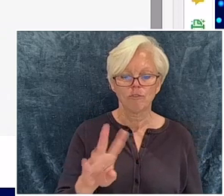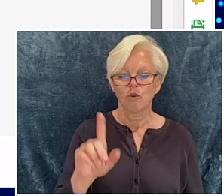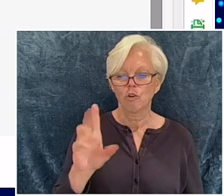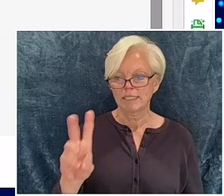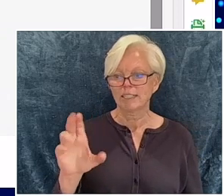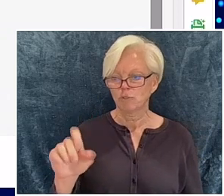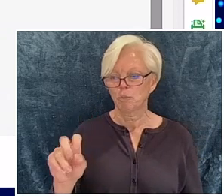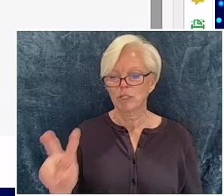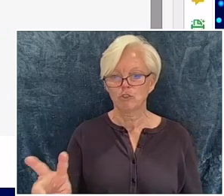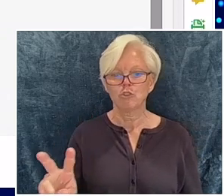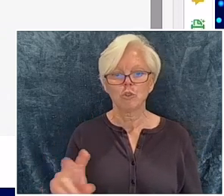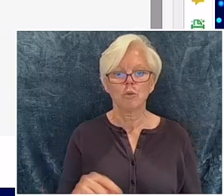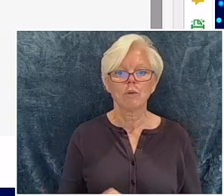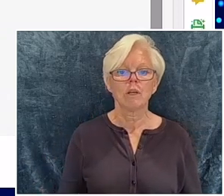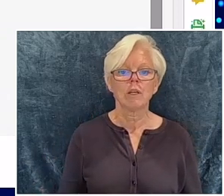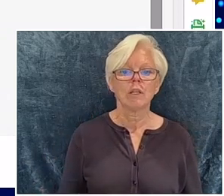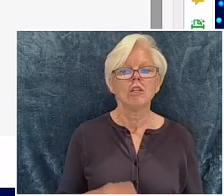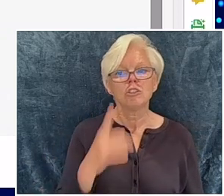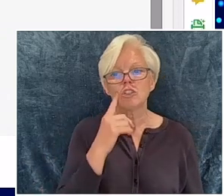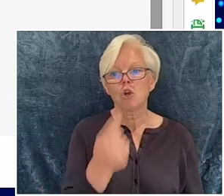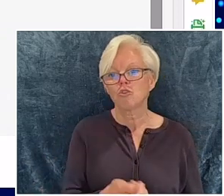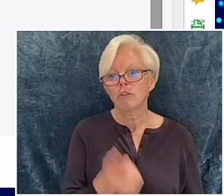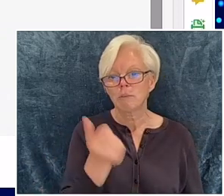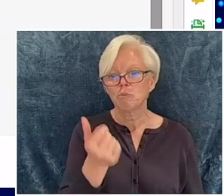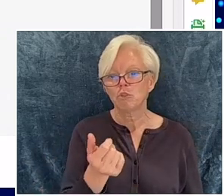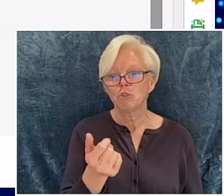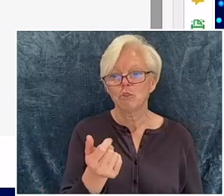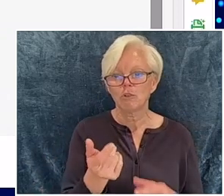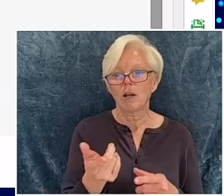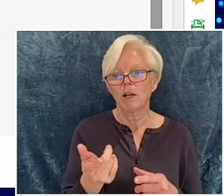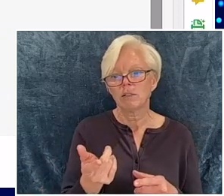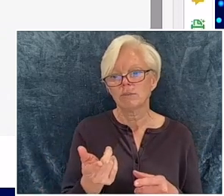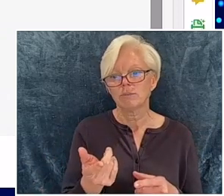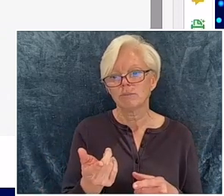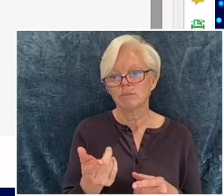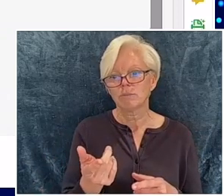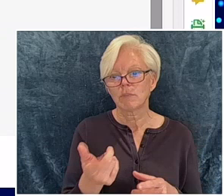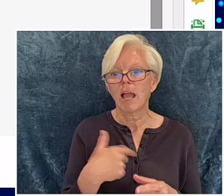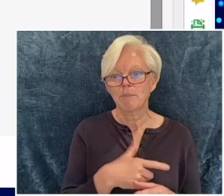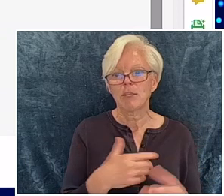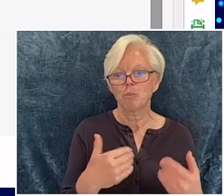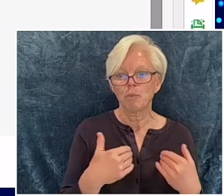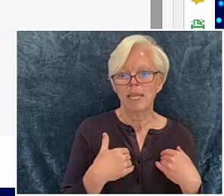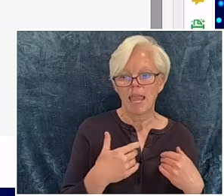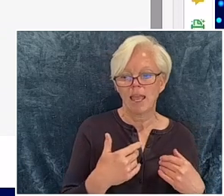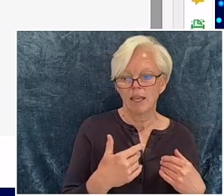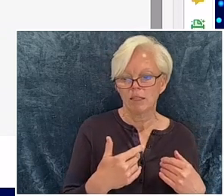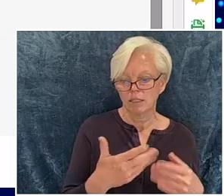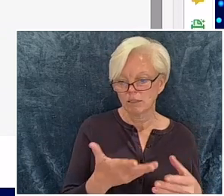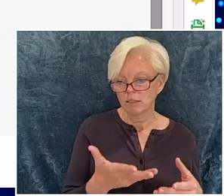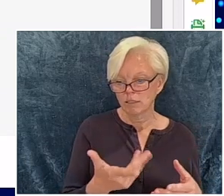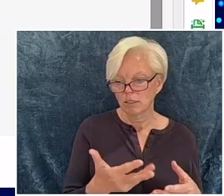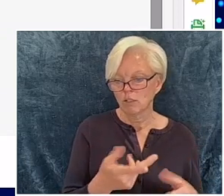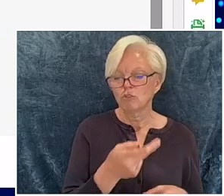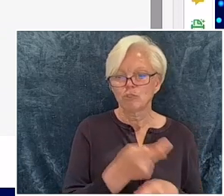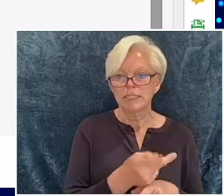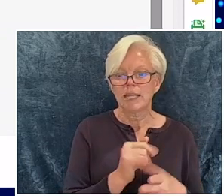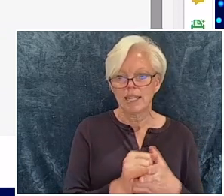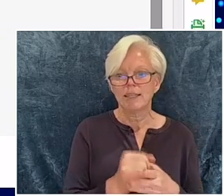the we had retained that the institution may demonstrate that there was a